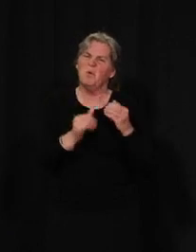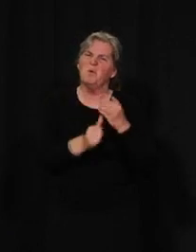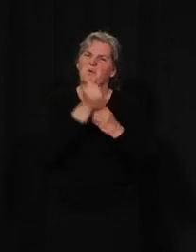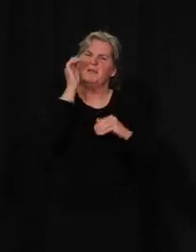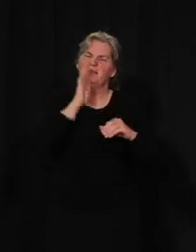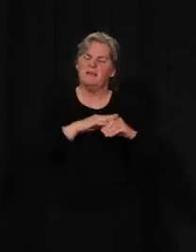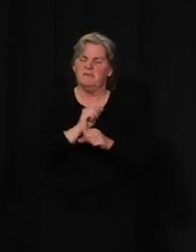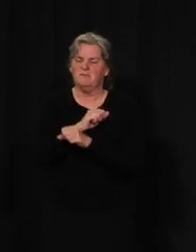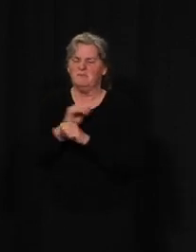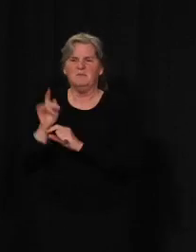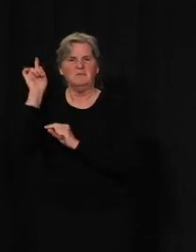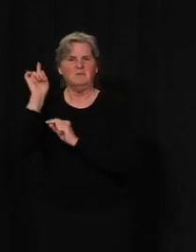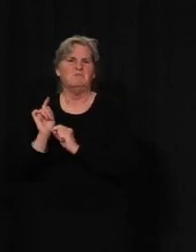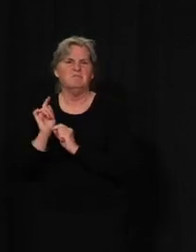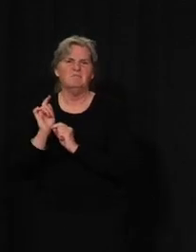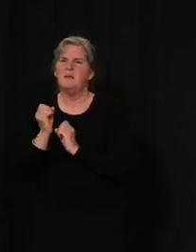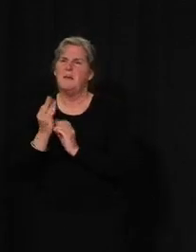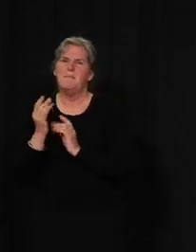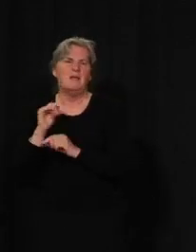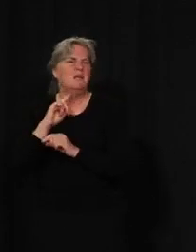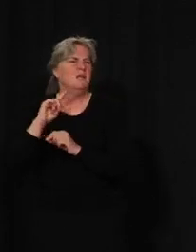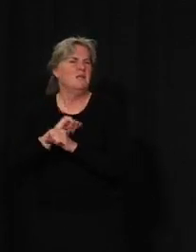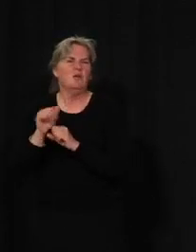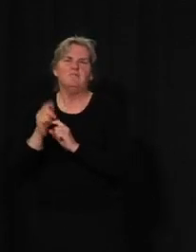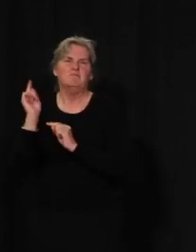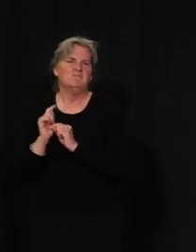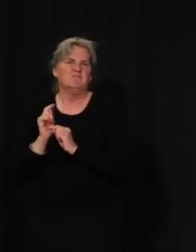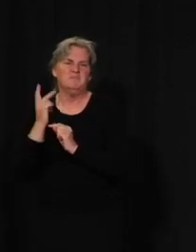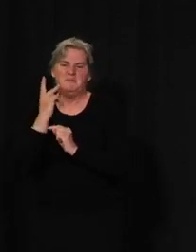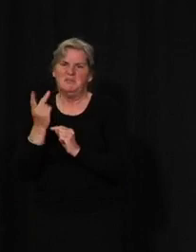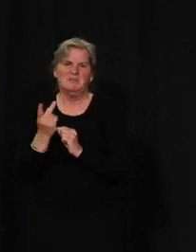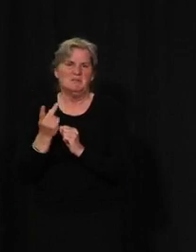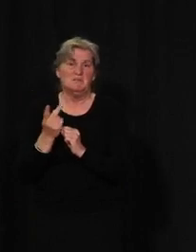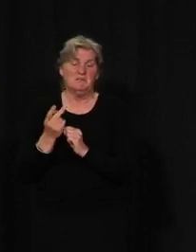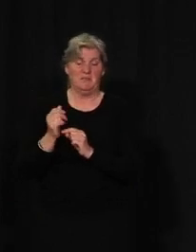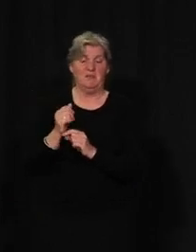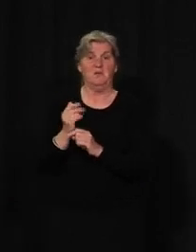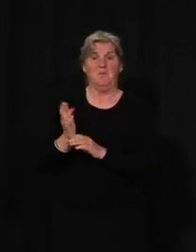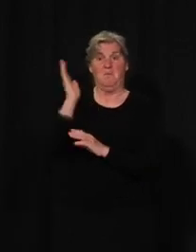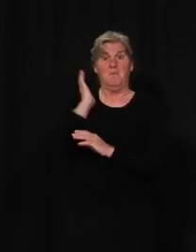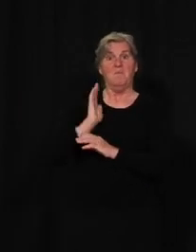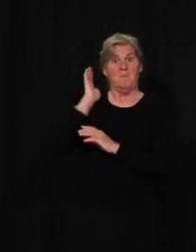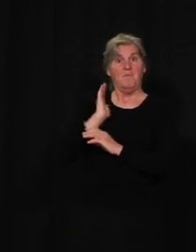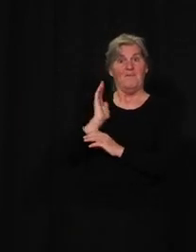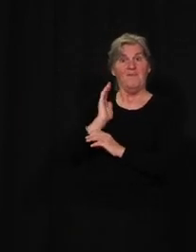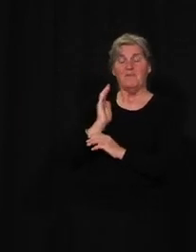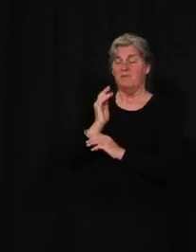reduced cases of COVID. We are no longer in that state e were in as short as a two months